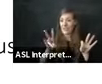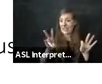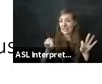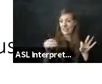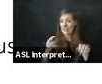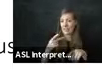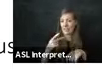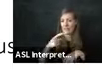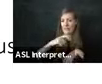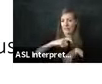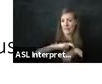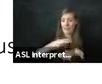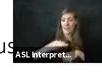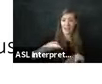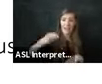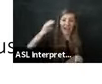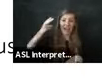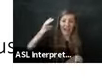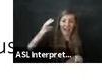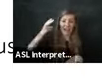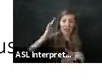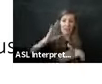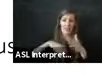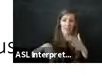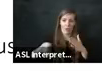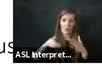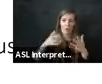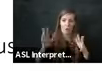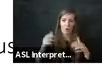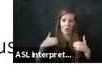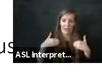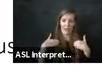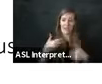higher than those of vaccinated individuals.